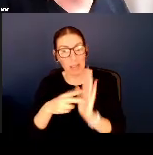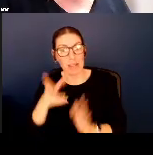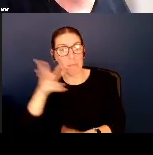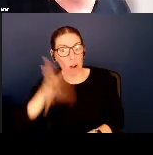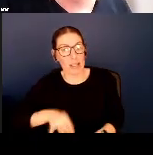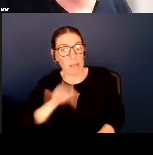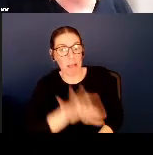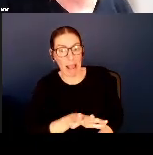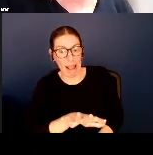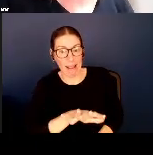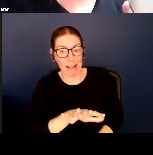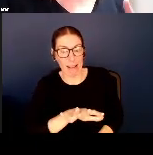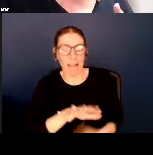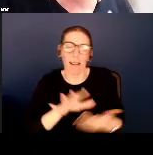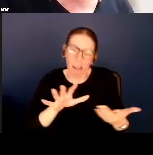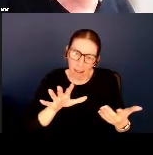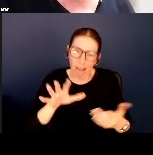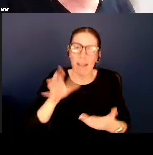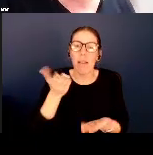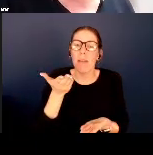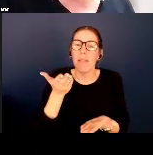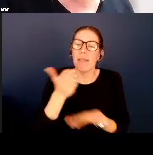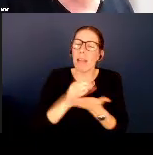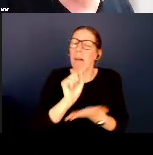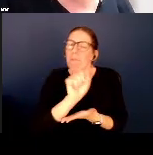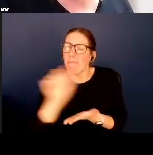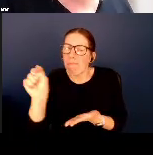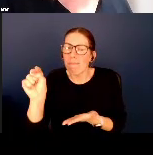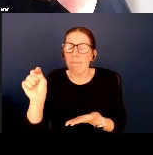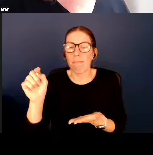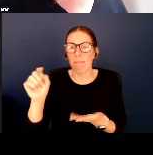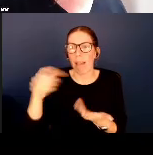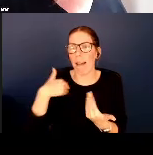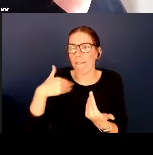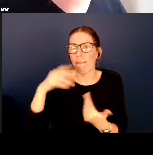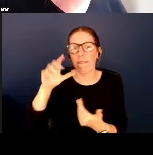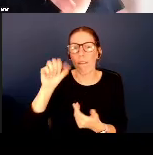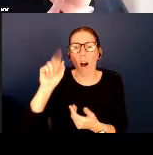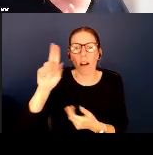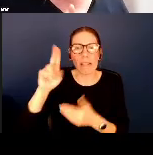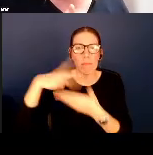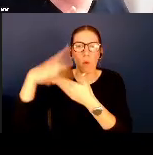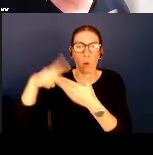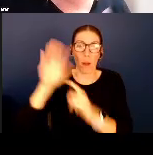it's covered under the let's say the autism program in Ontario. But for children who don't